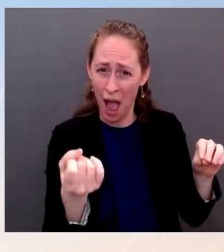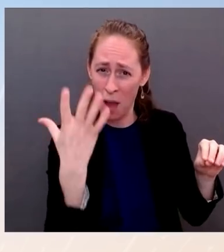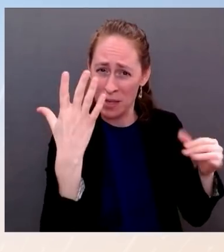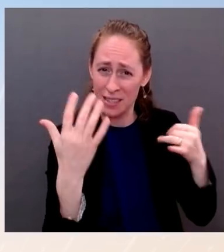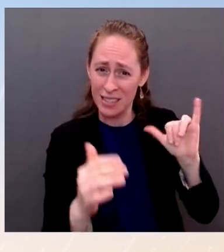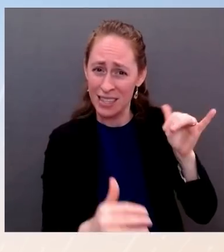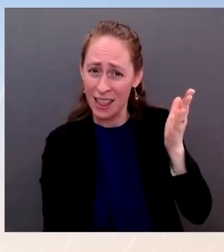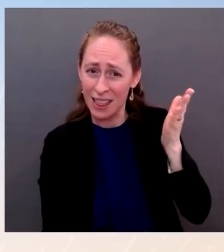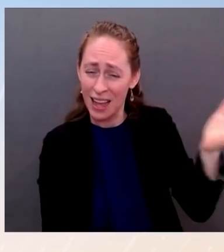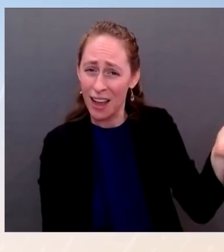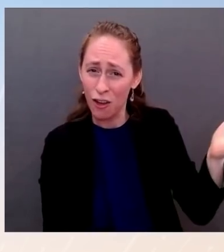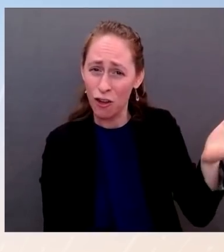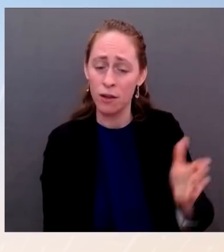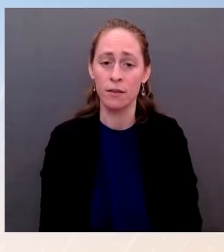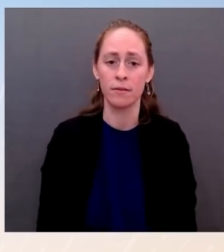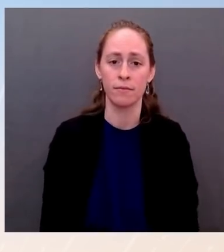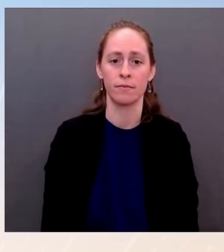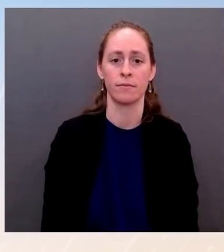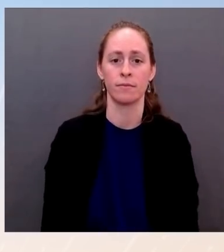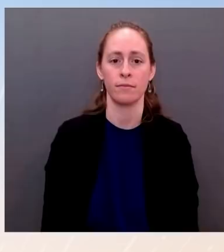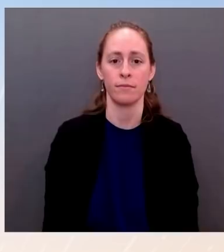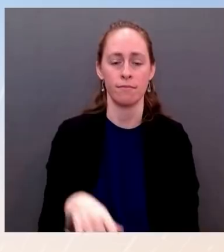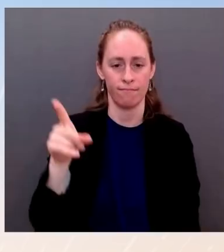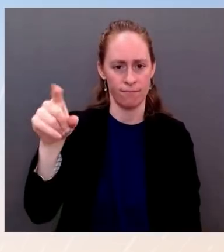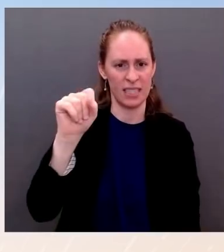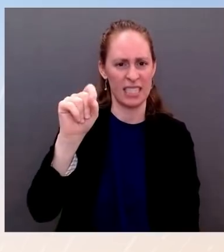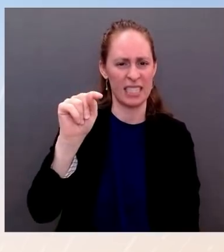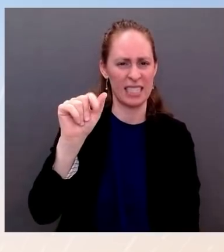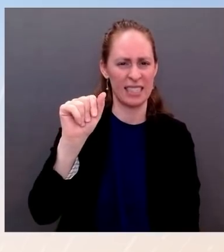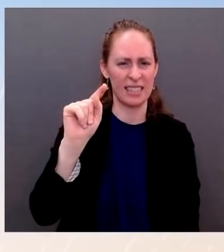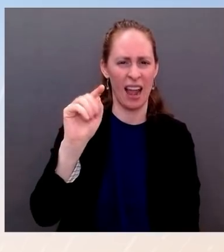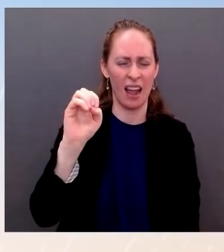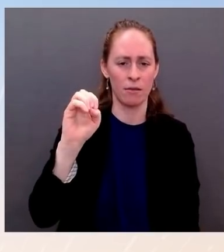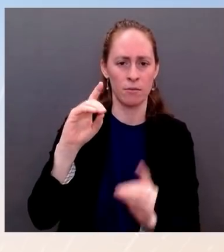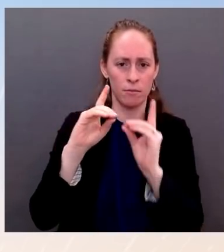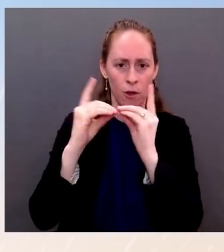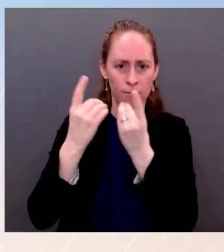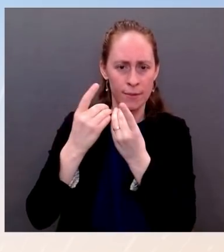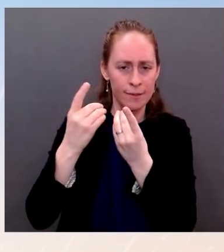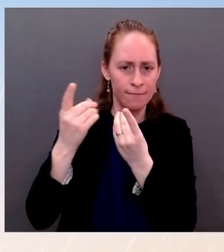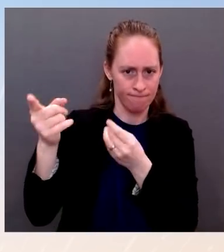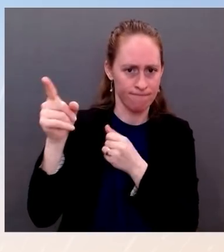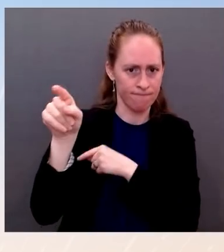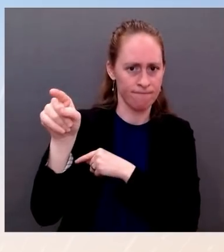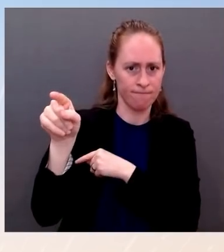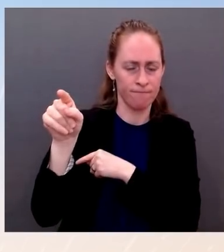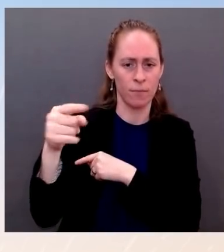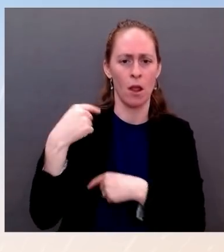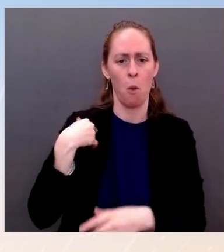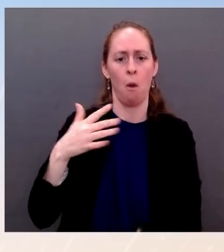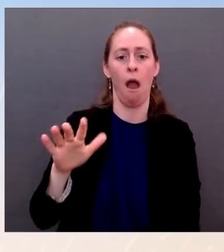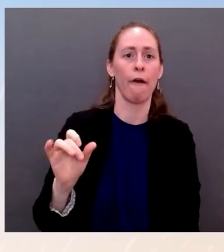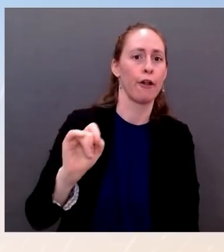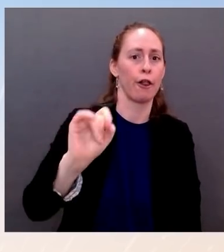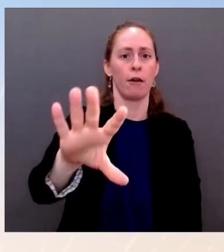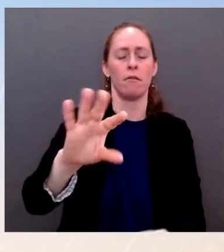Mr. Sullivan: -- I don't want to do it off the top of my head. There is basically two categories: There are those who have registered with the embassy and those who have not registered with the embassy.